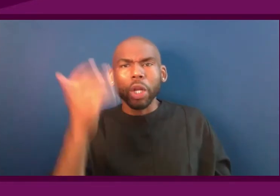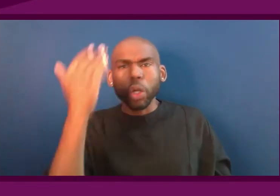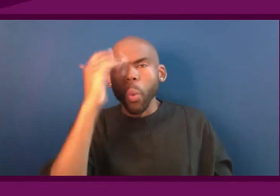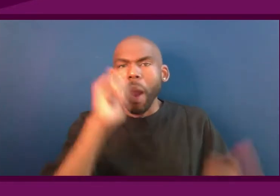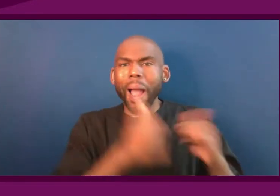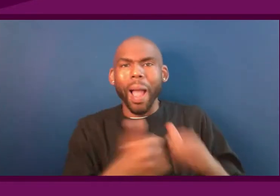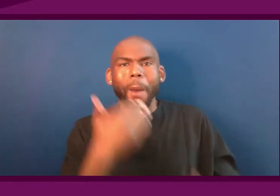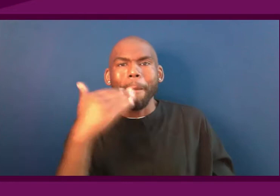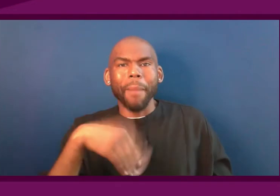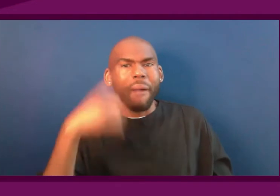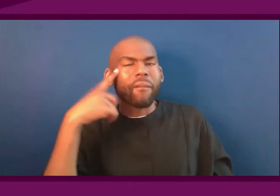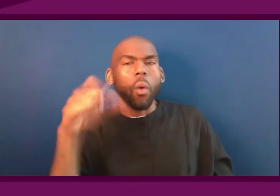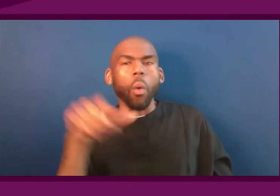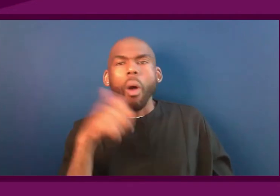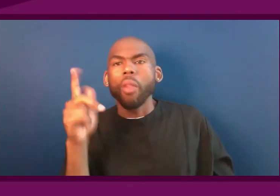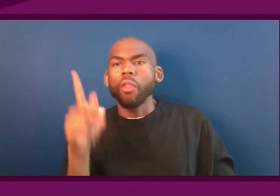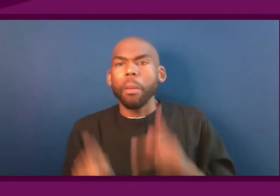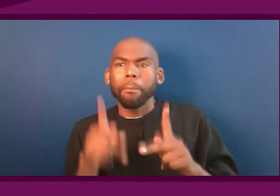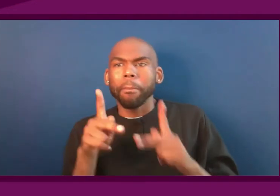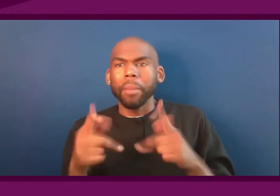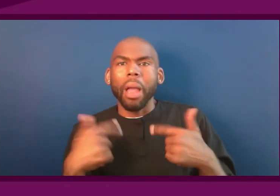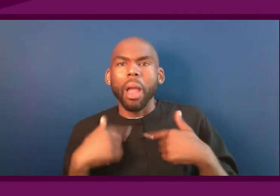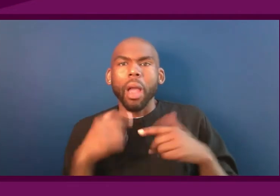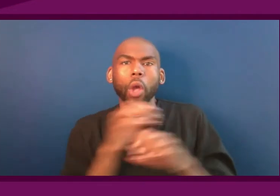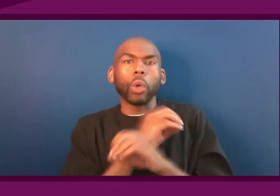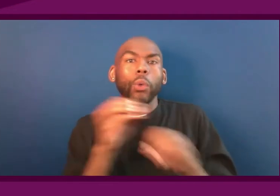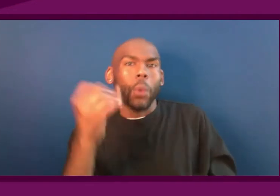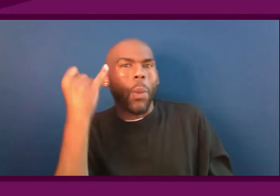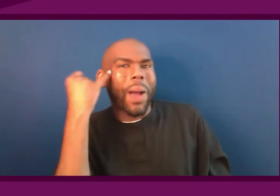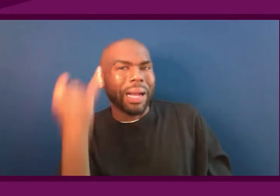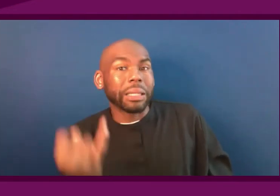privilege. And I thought, "Go in.... Don't go in there Debora, don't. And I thought,